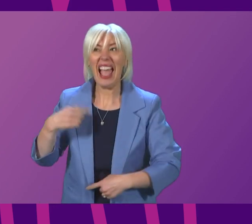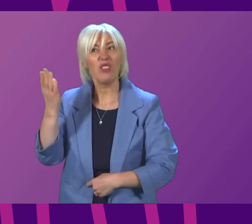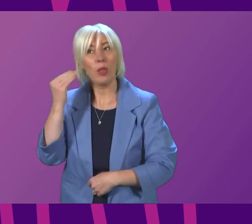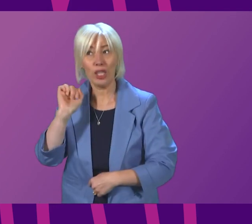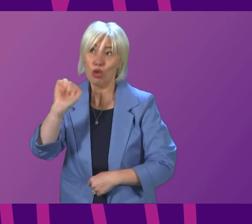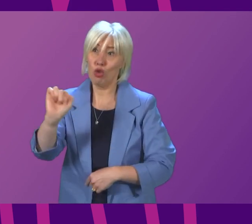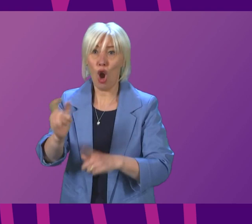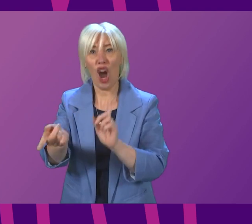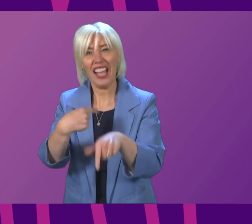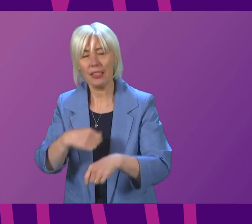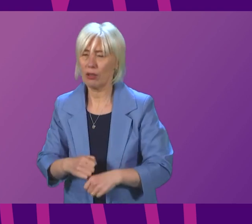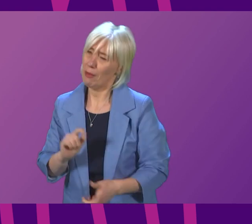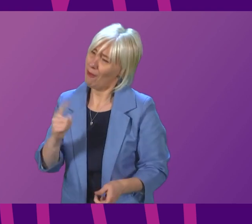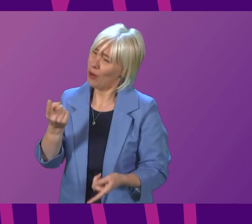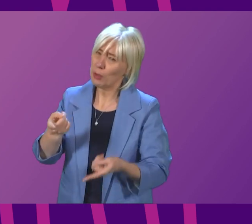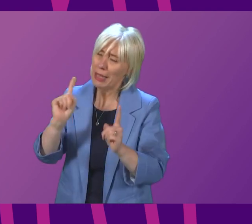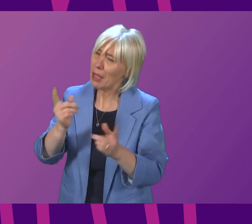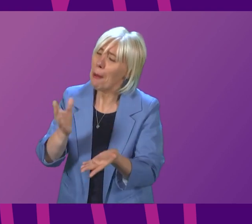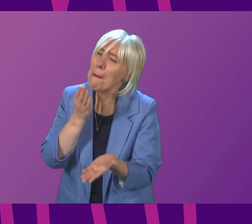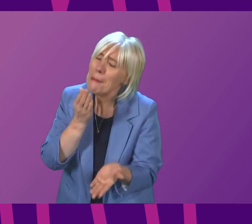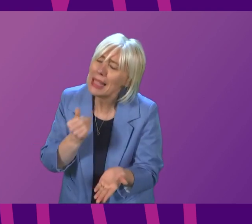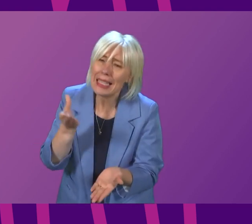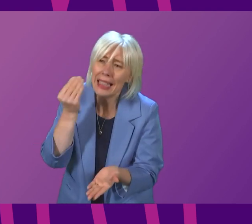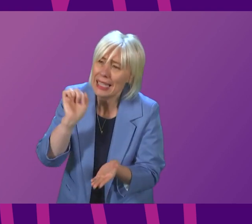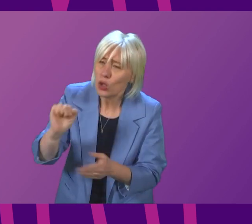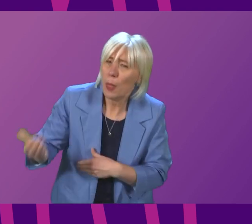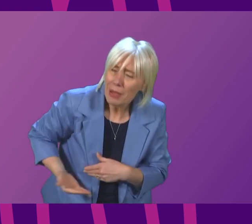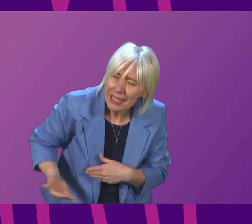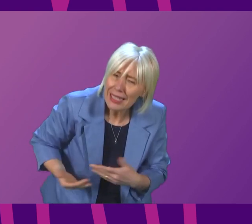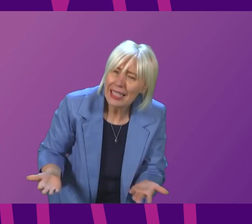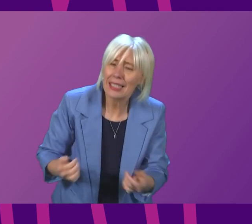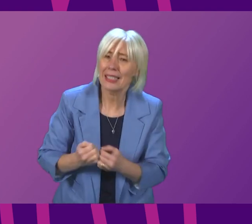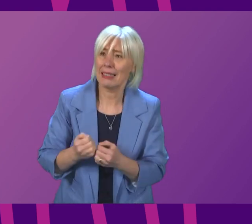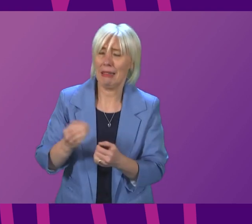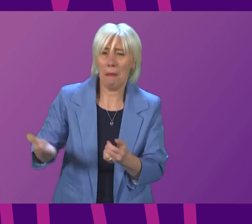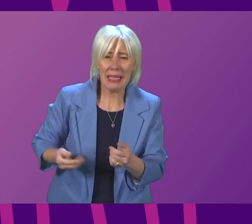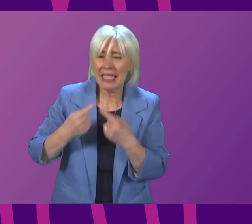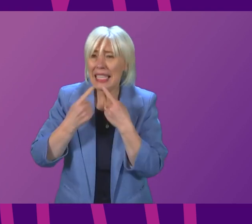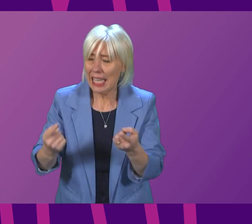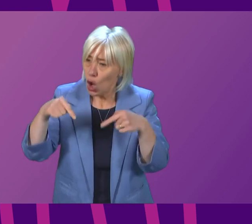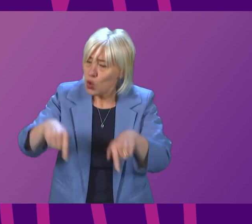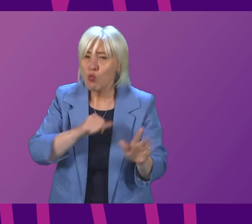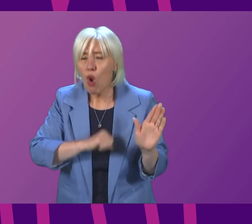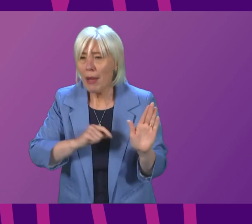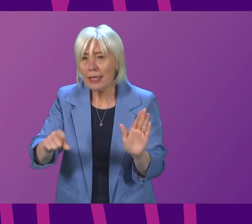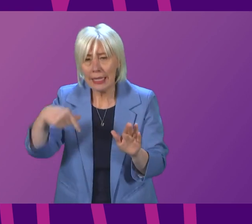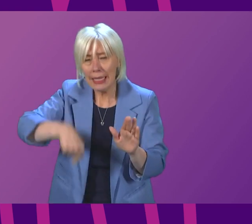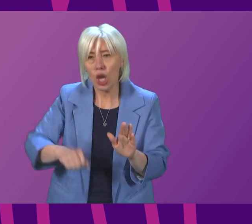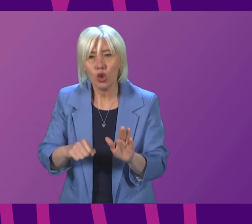I ask her please to listen to the businesses here in Scotland that are telling her that she made a promise to them that she failed to deliver.